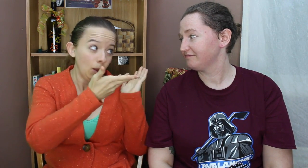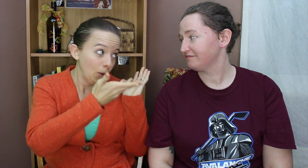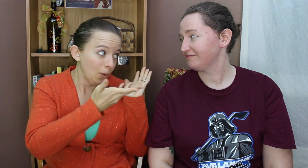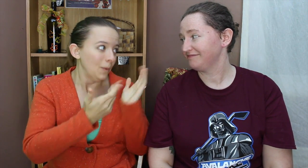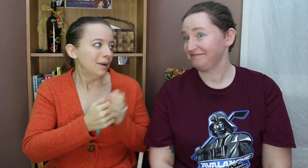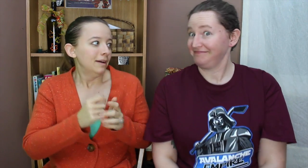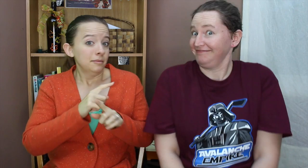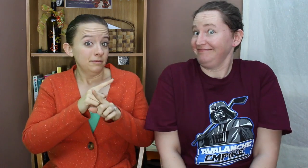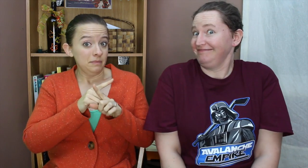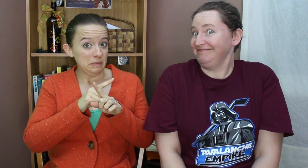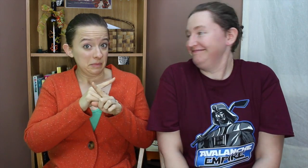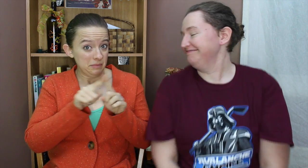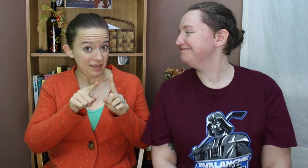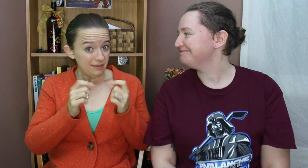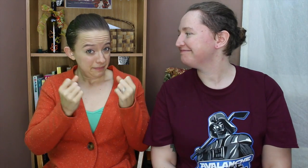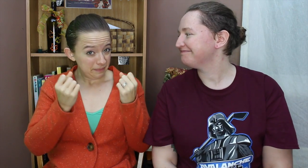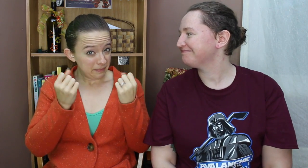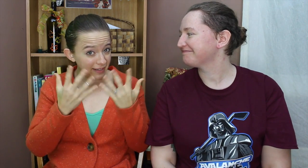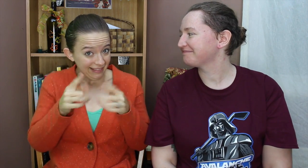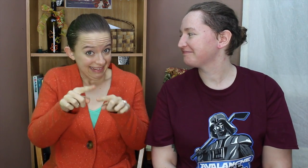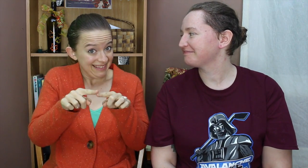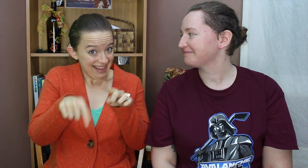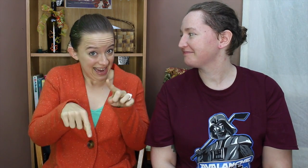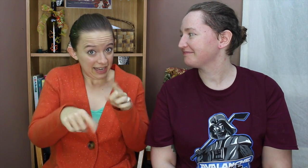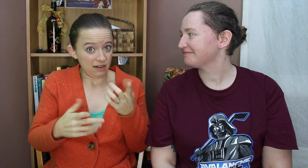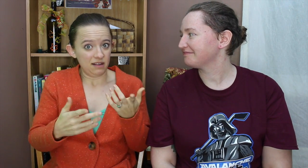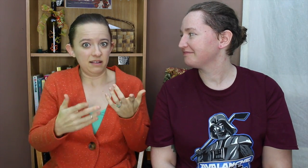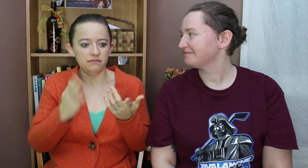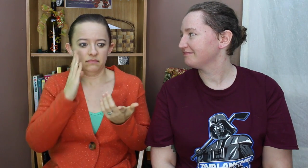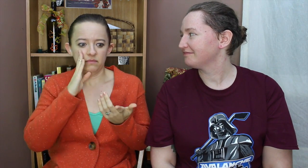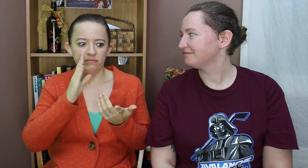Deaf people who can read and write. Like hello! But you know I mean